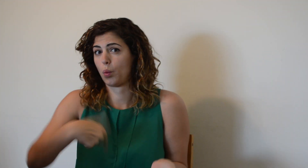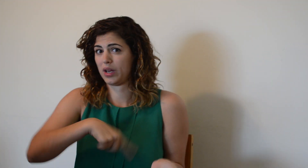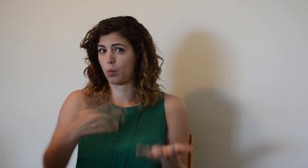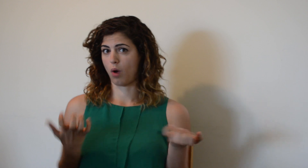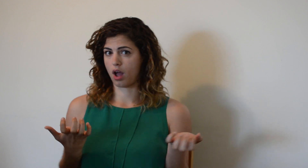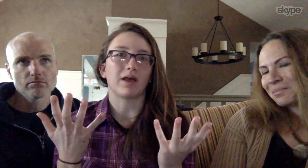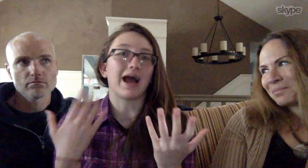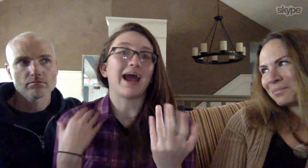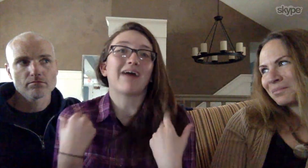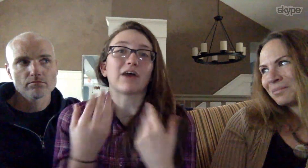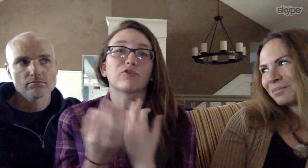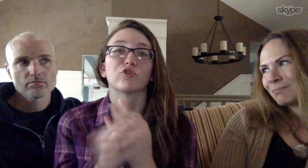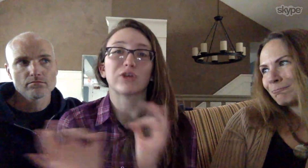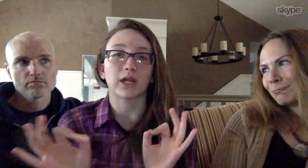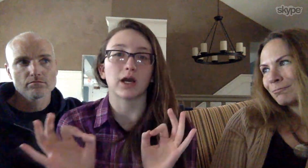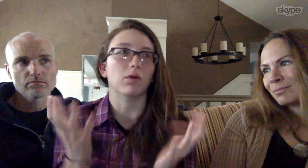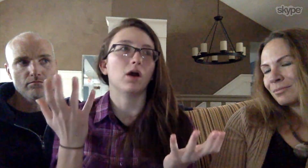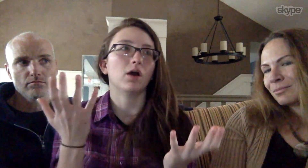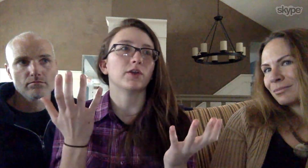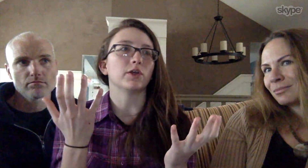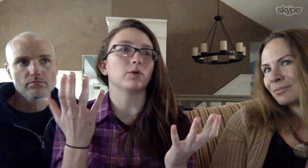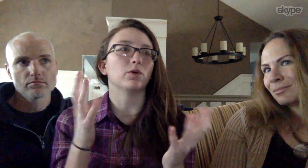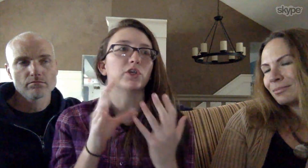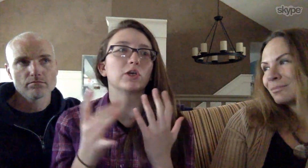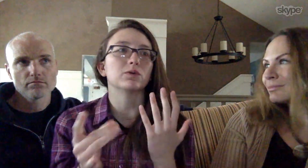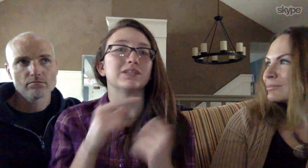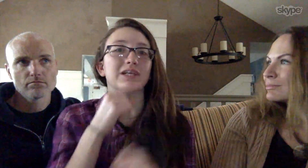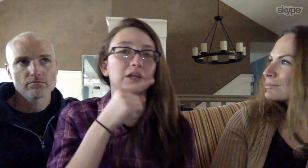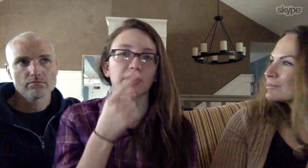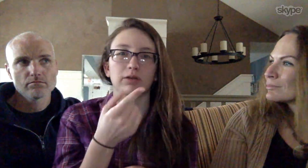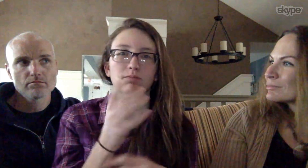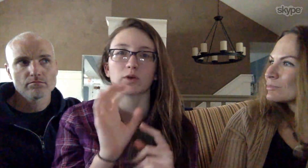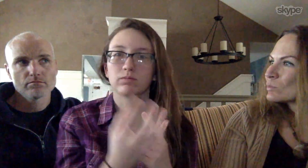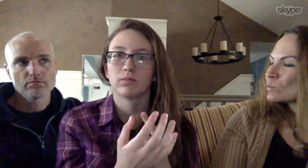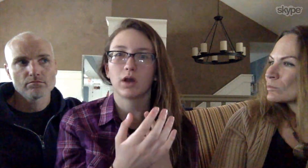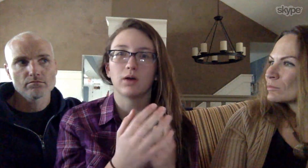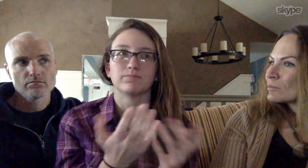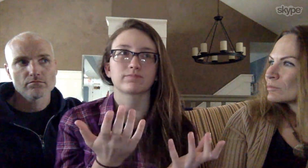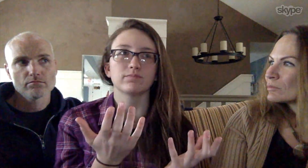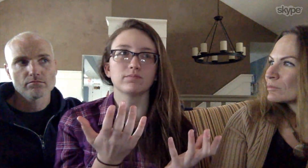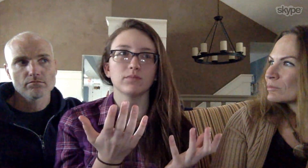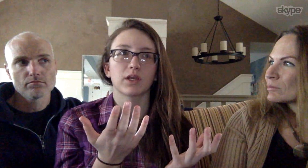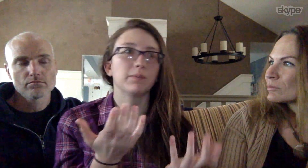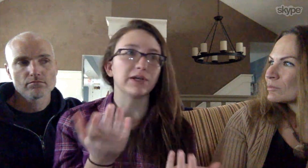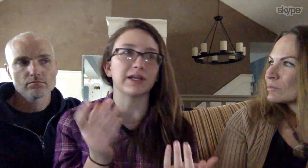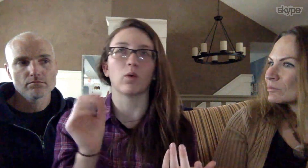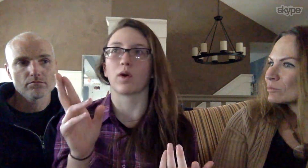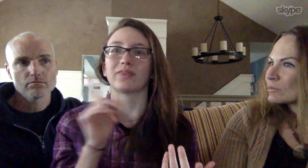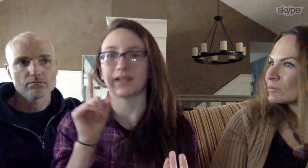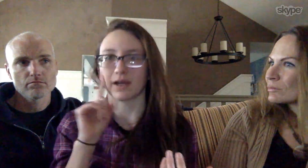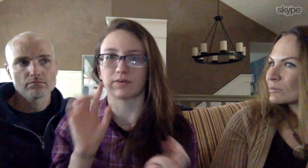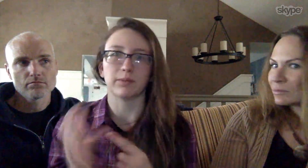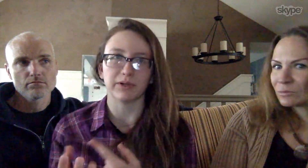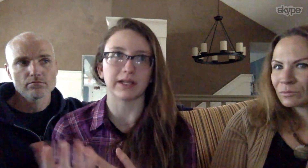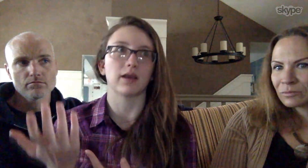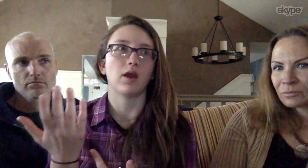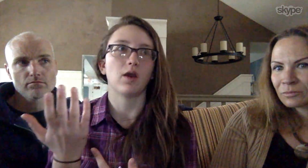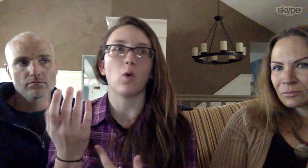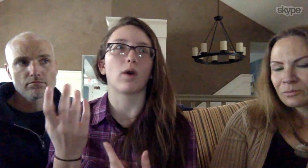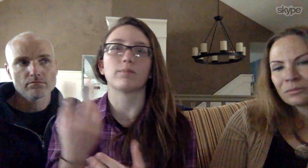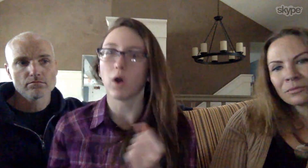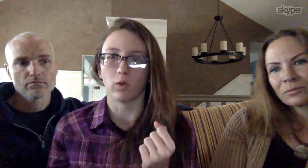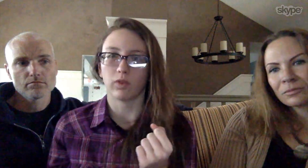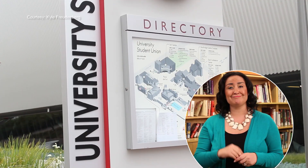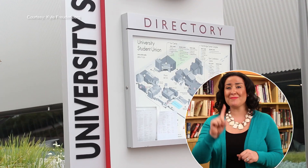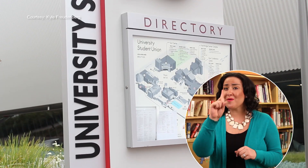Leah: "I have that freedom to choose the hearing community or the Deaf community or both."